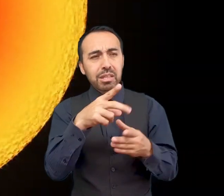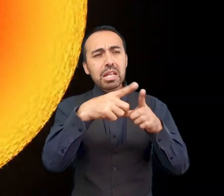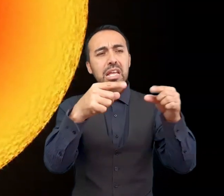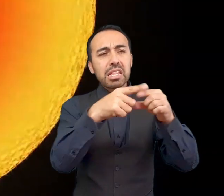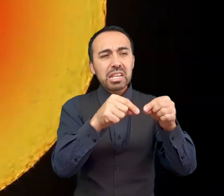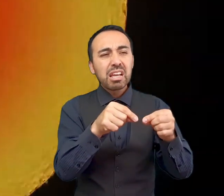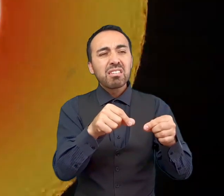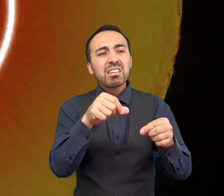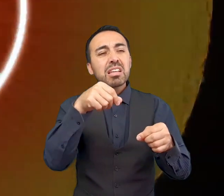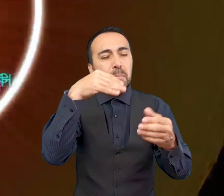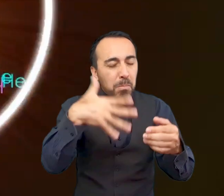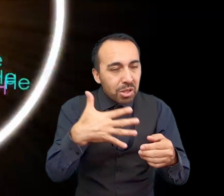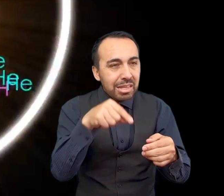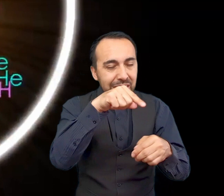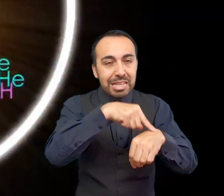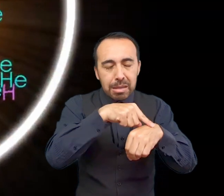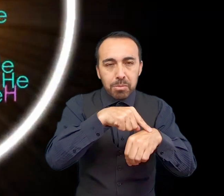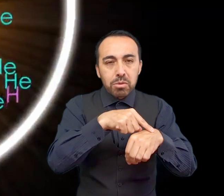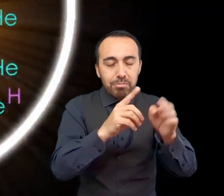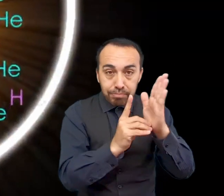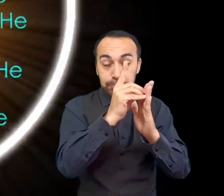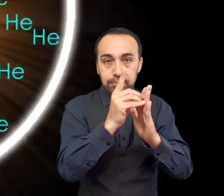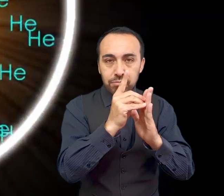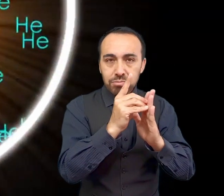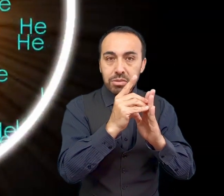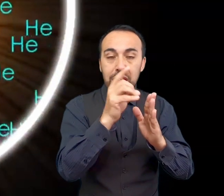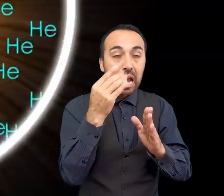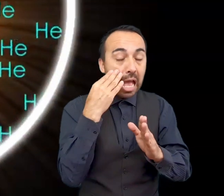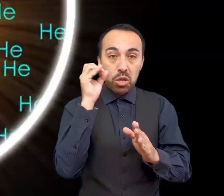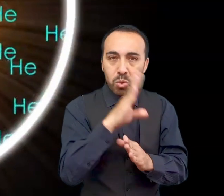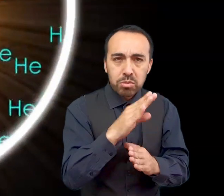generation stops and the core begins to contract. This is because the radiation pressure